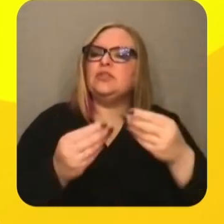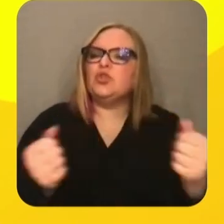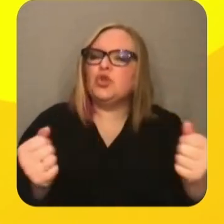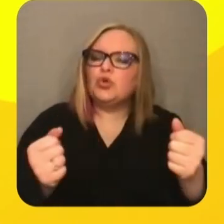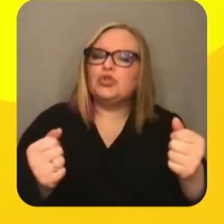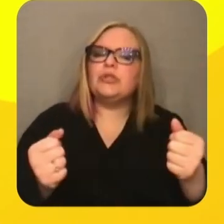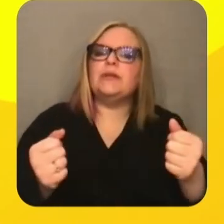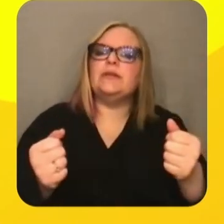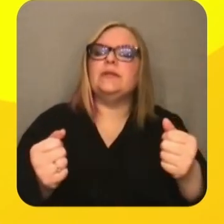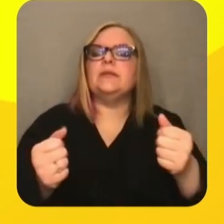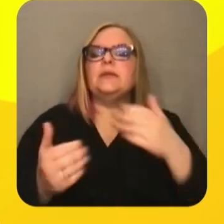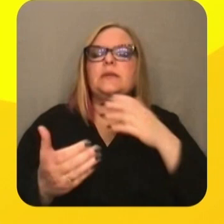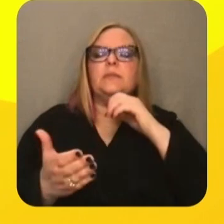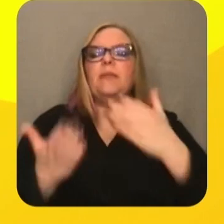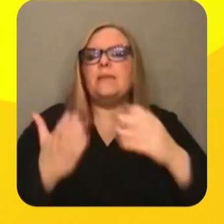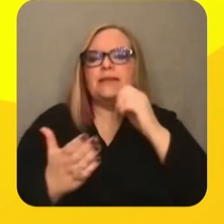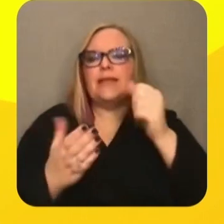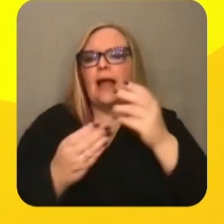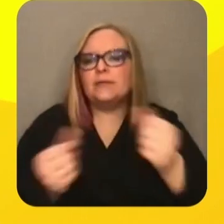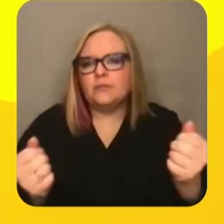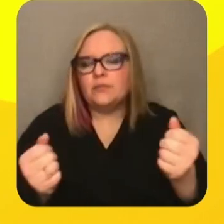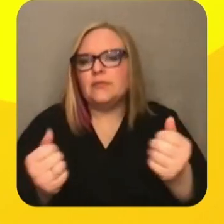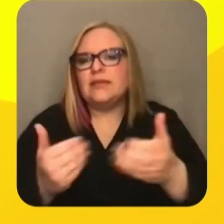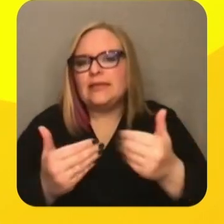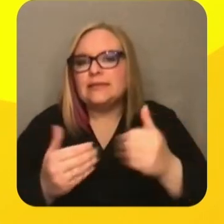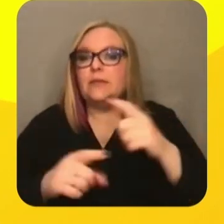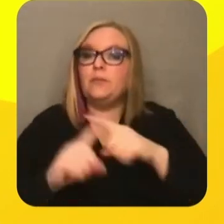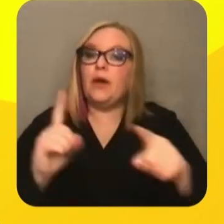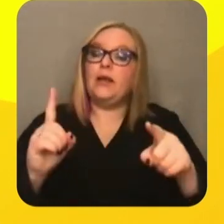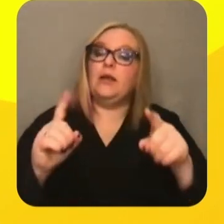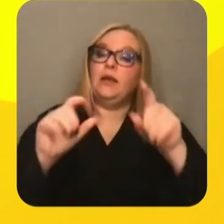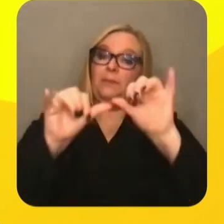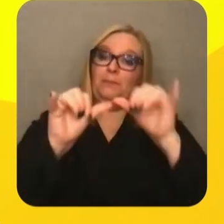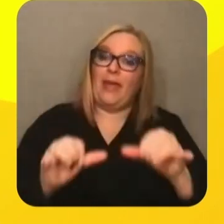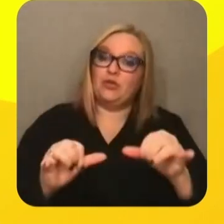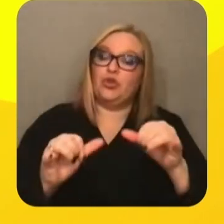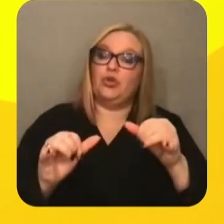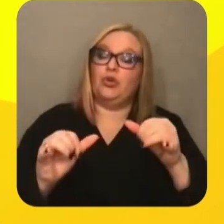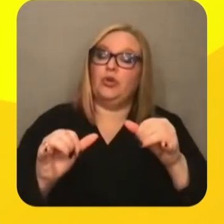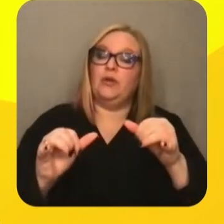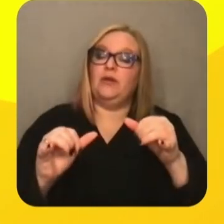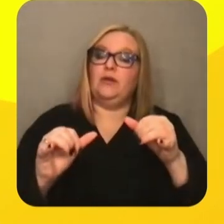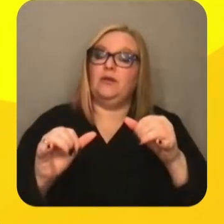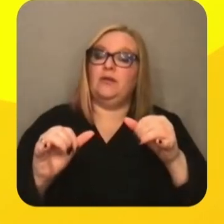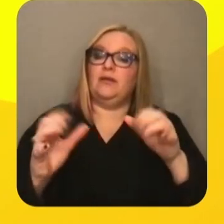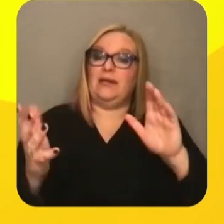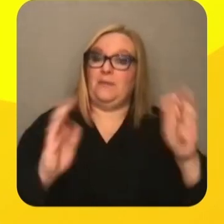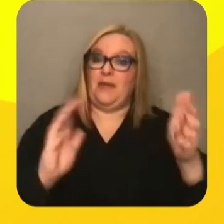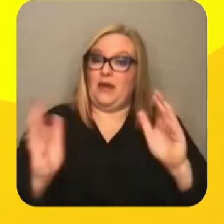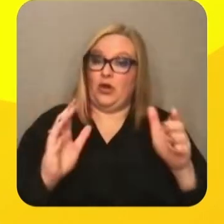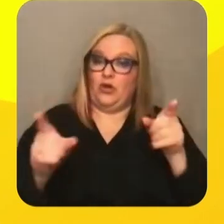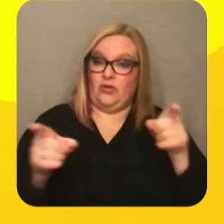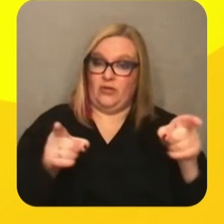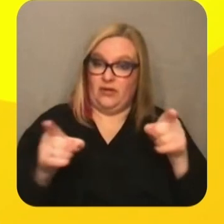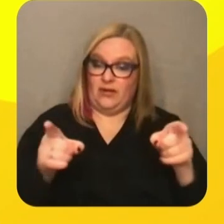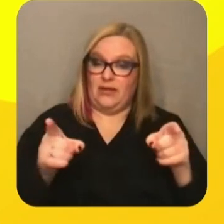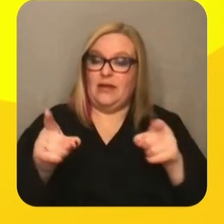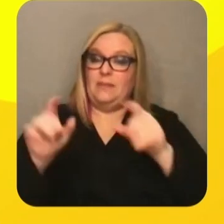response is one thing for a firm to measure itself against itself. It's another thing for the firm to measure itself against a collective.